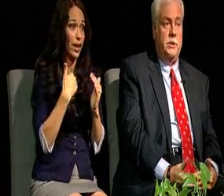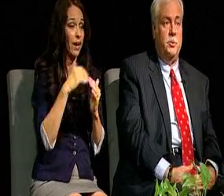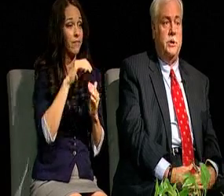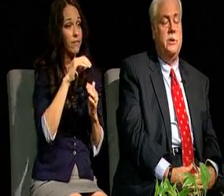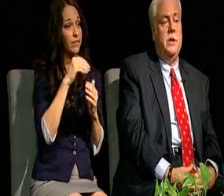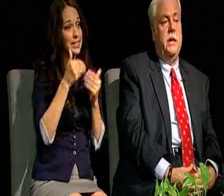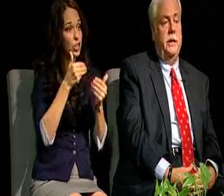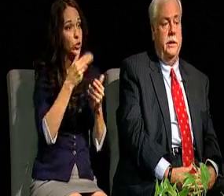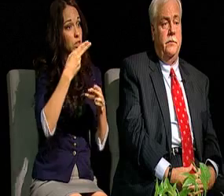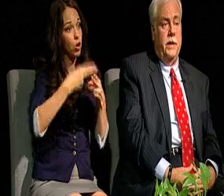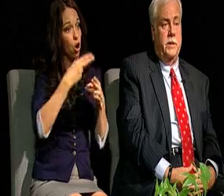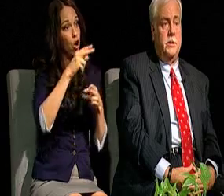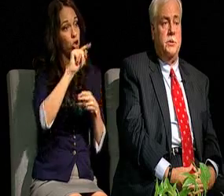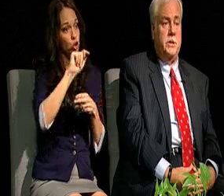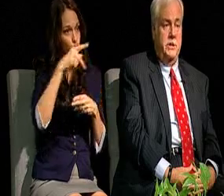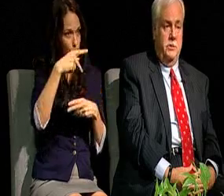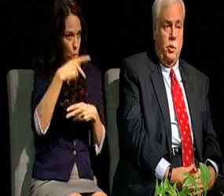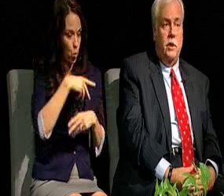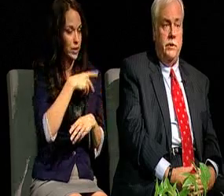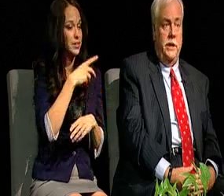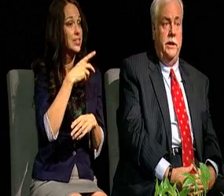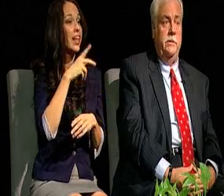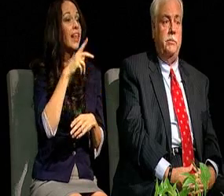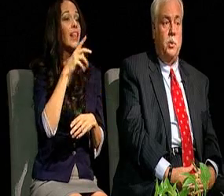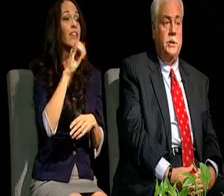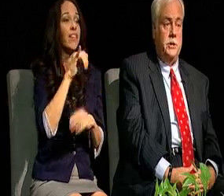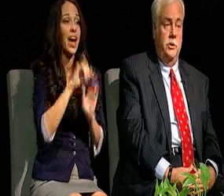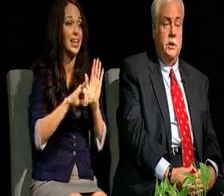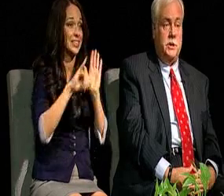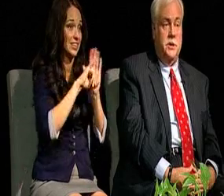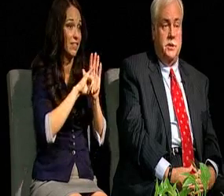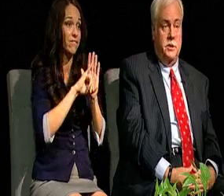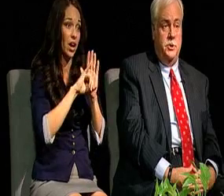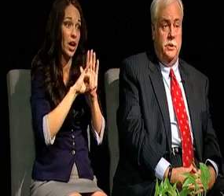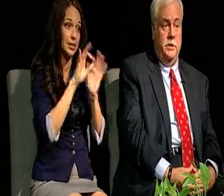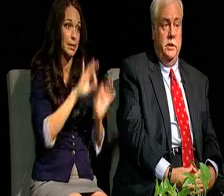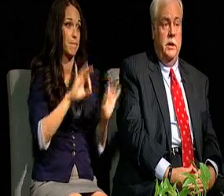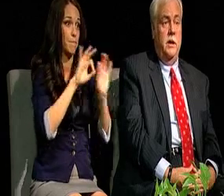which identifies those 12 key points in the US Constitution